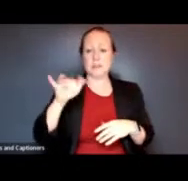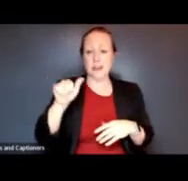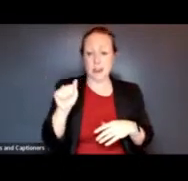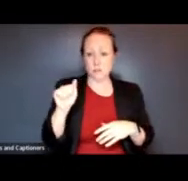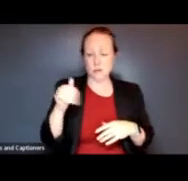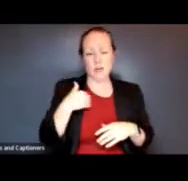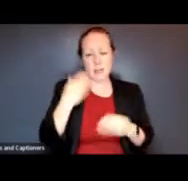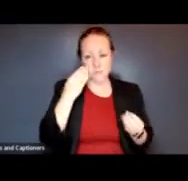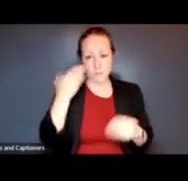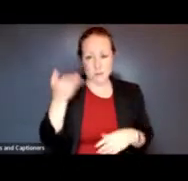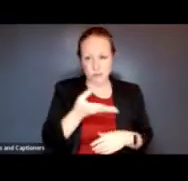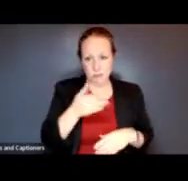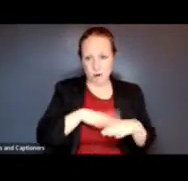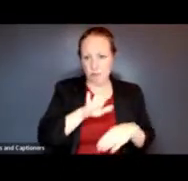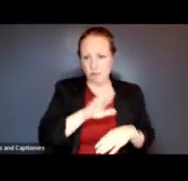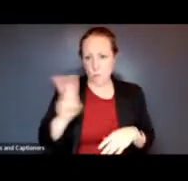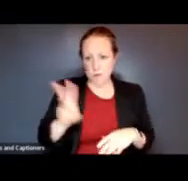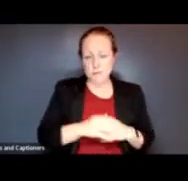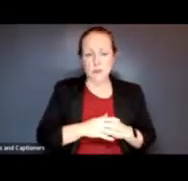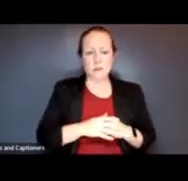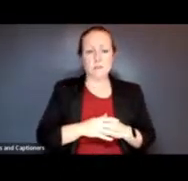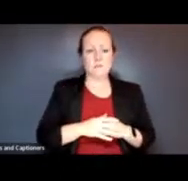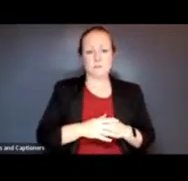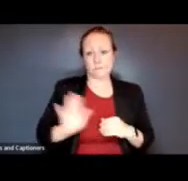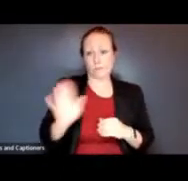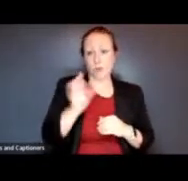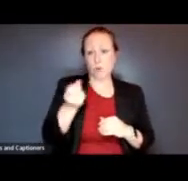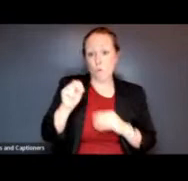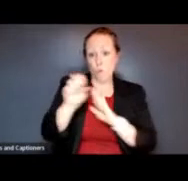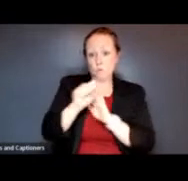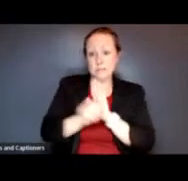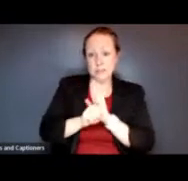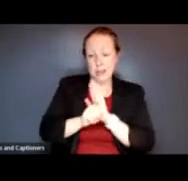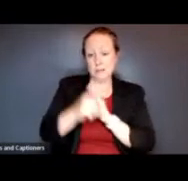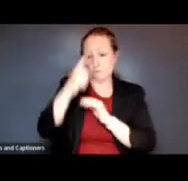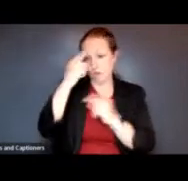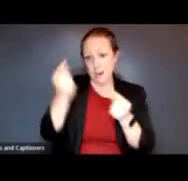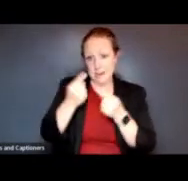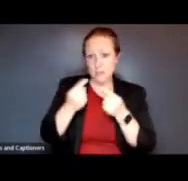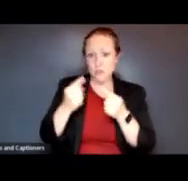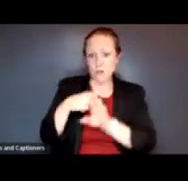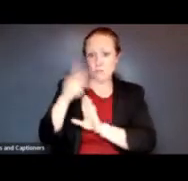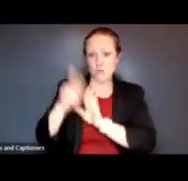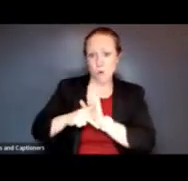information on the website. Your state Brain Injury Program is well versed in providing